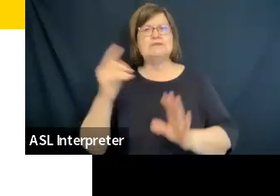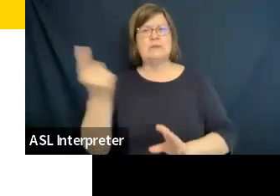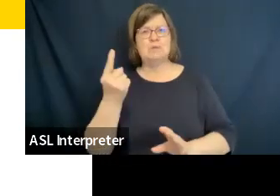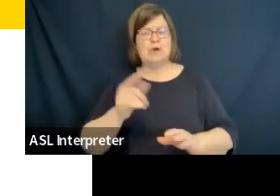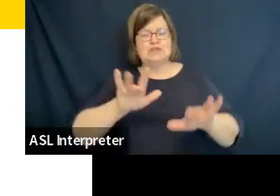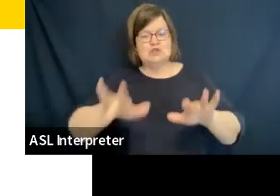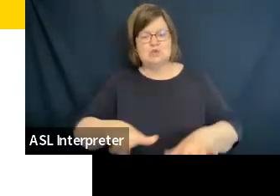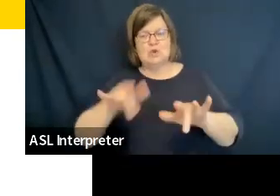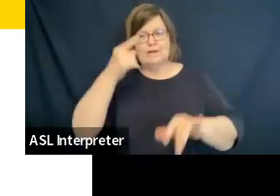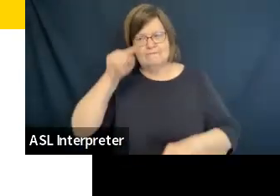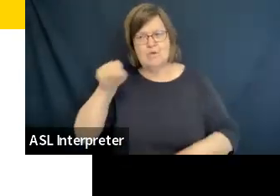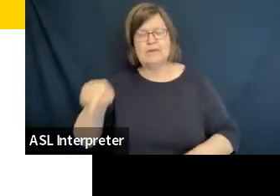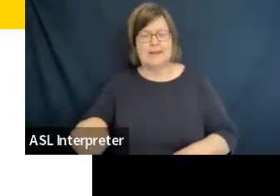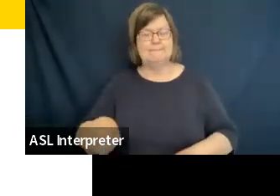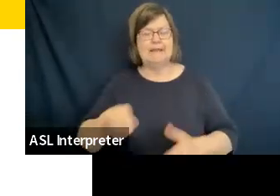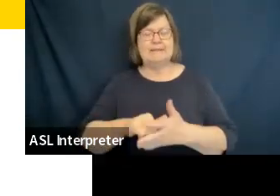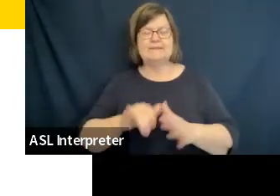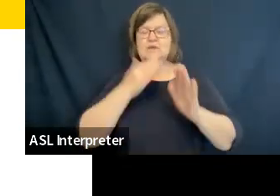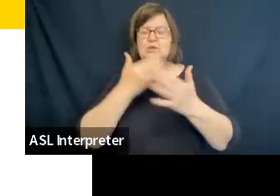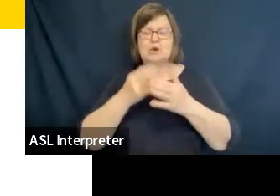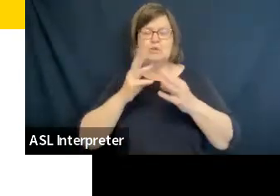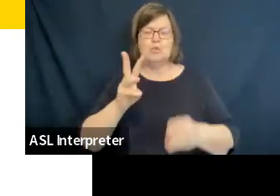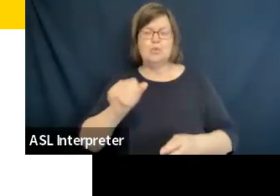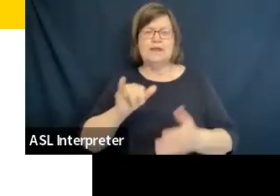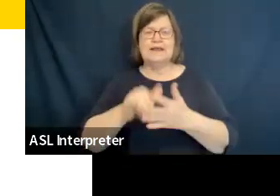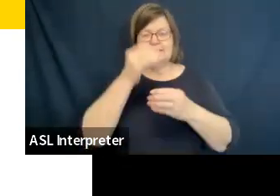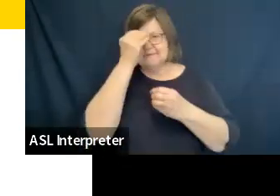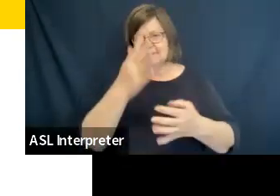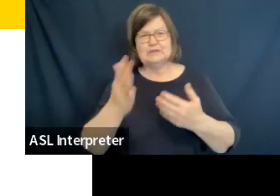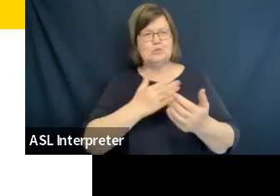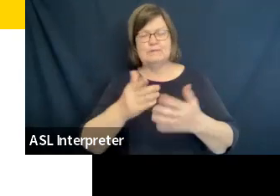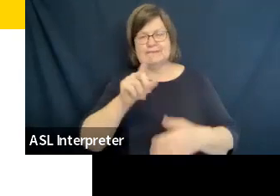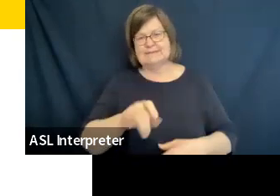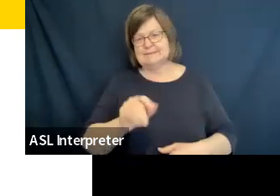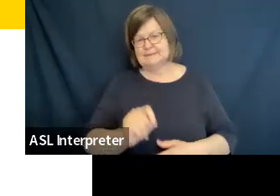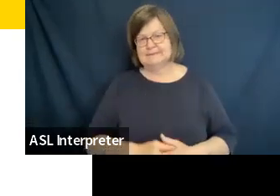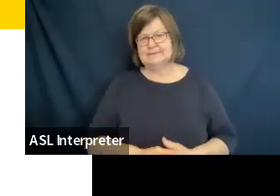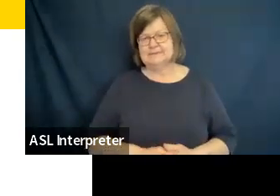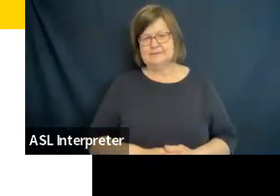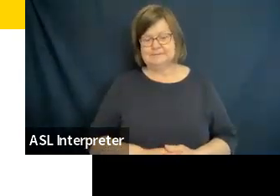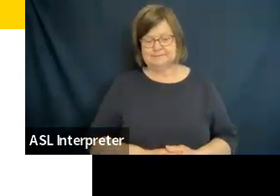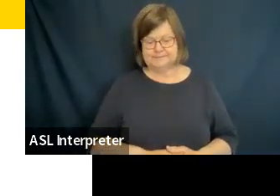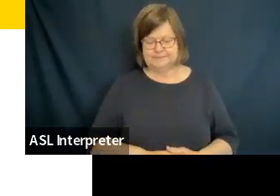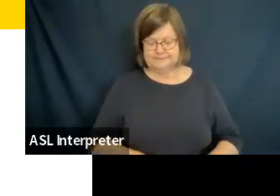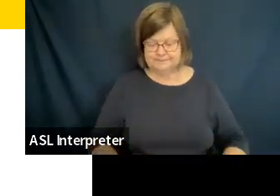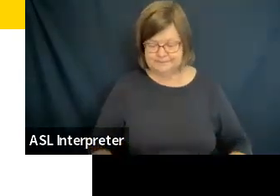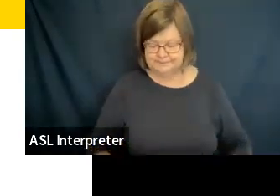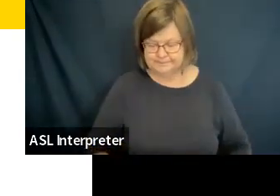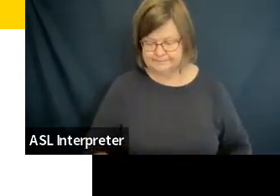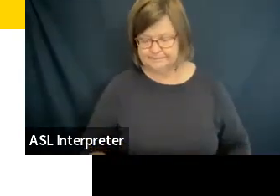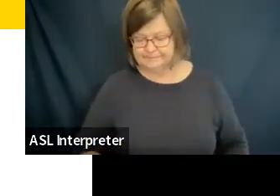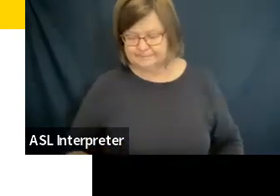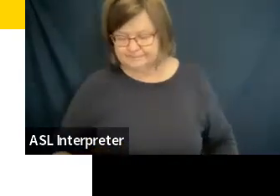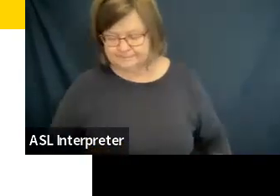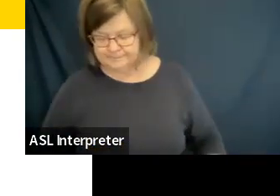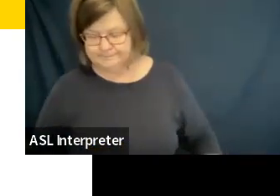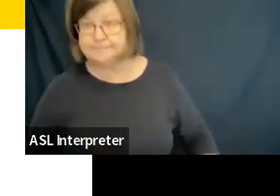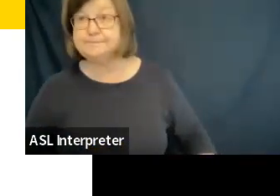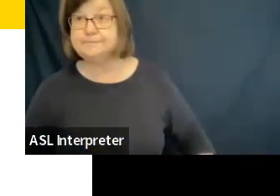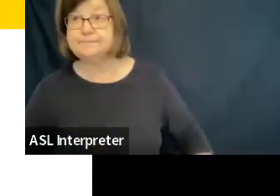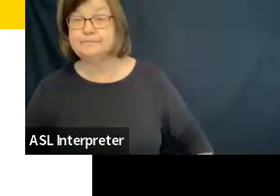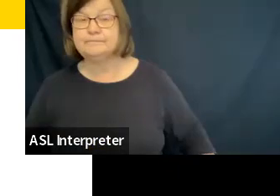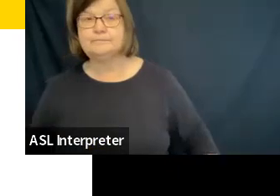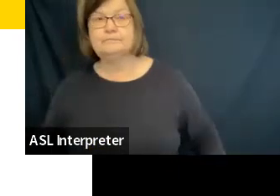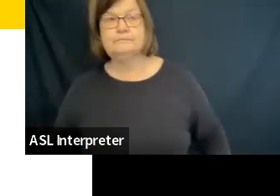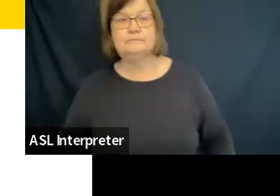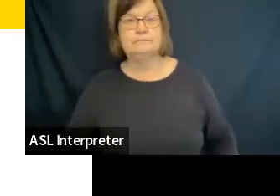for them is a really good way for them to have access to that information whenever they need it.